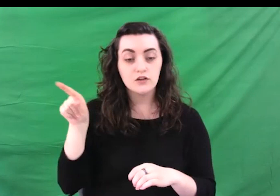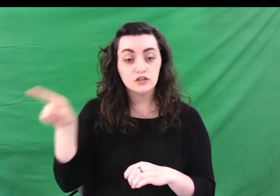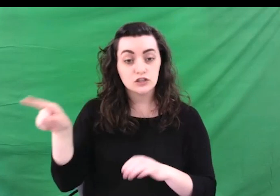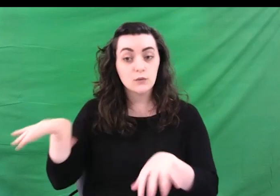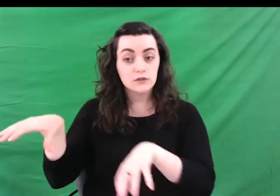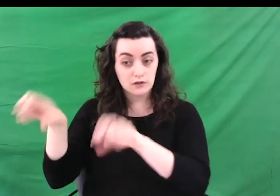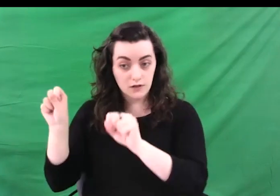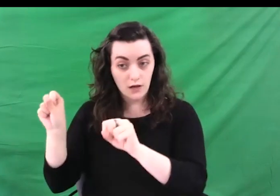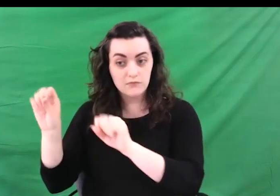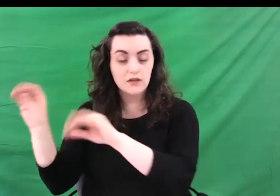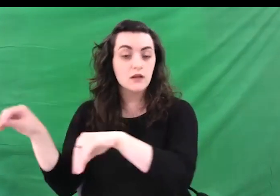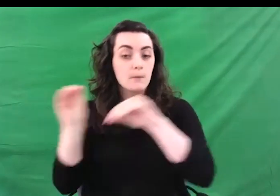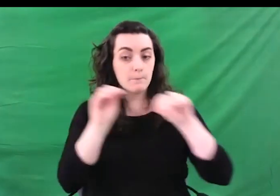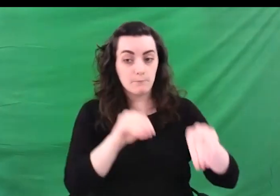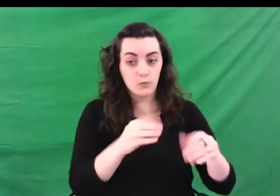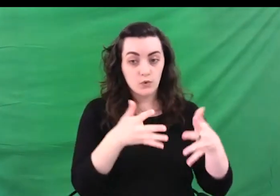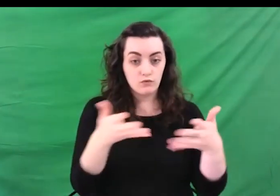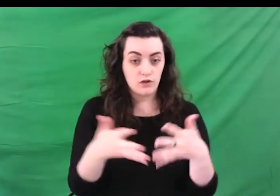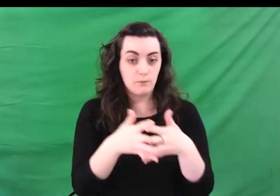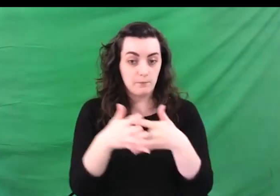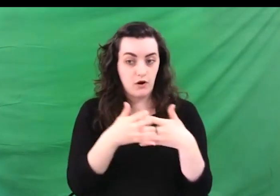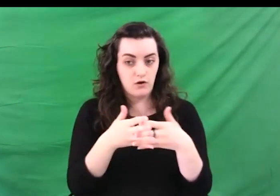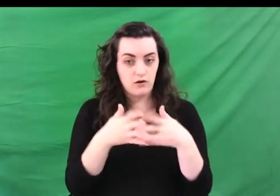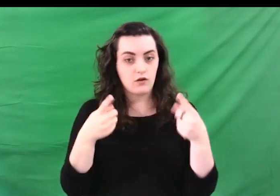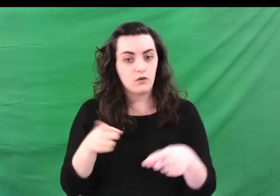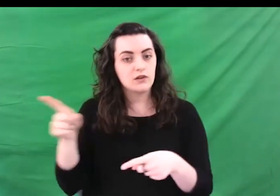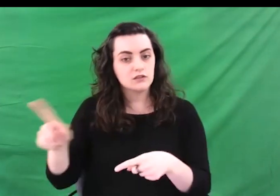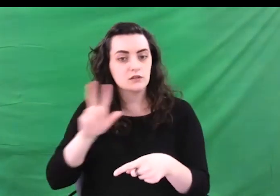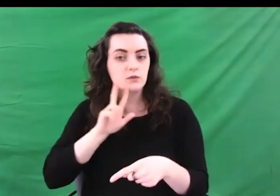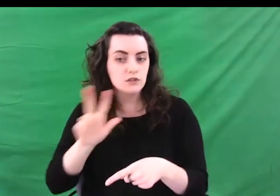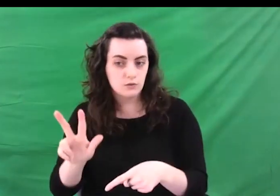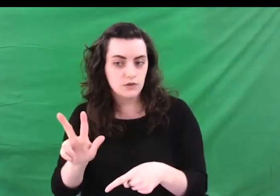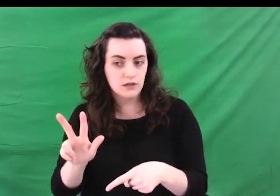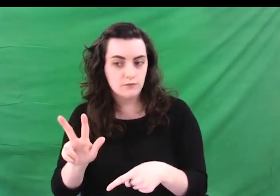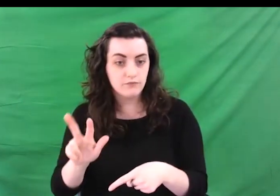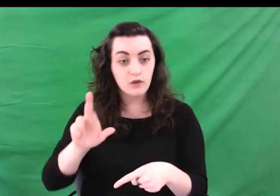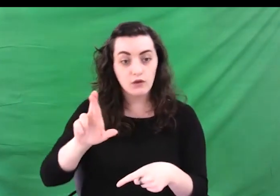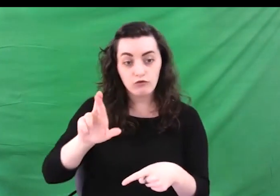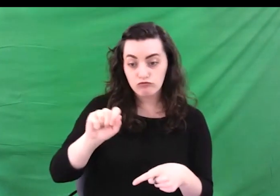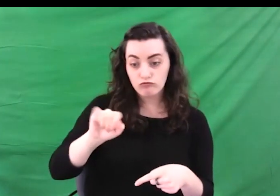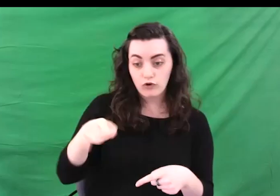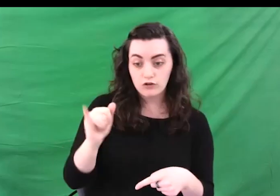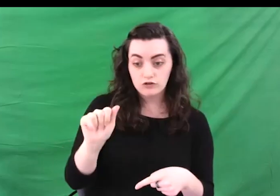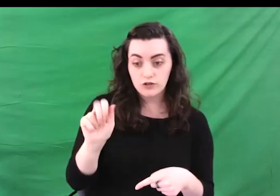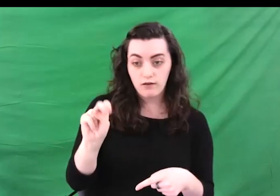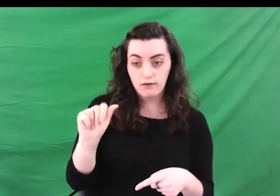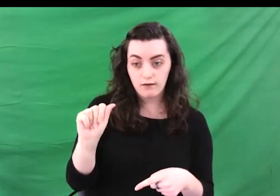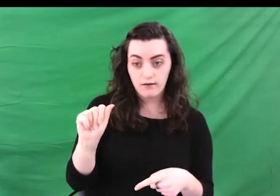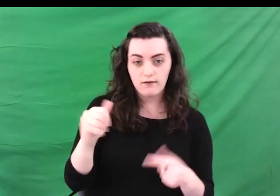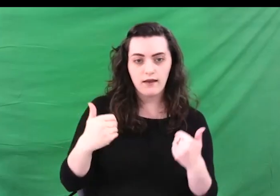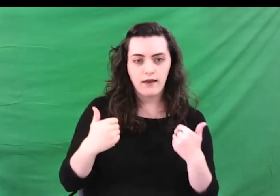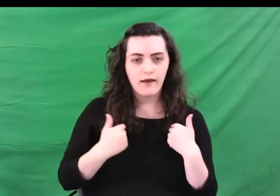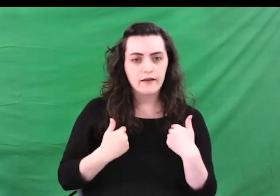to America when she was three years old. Raji Anna has what they call single sided deafness.